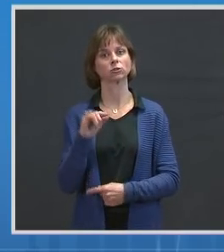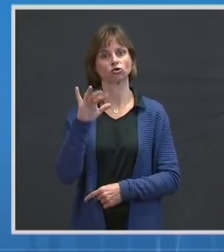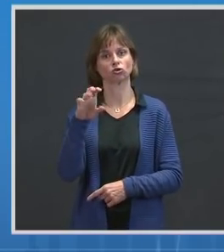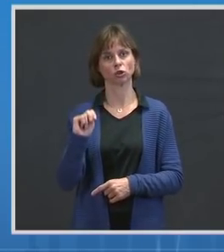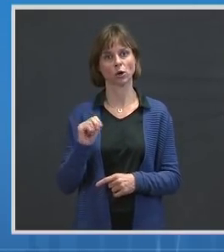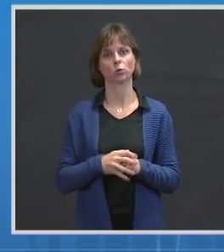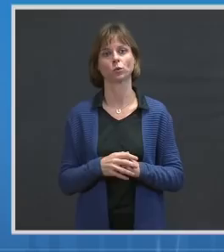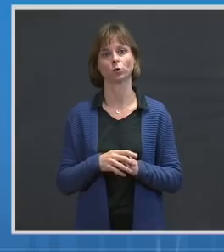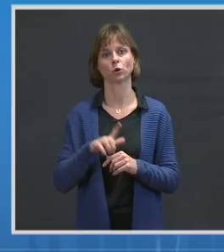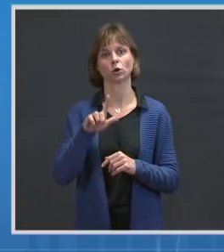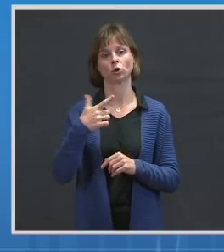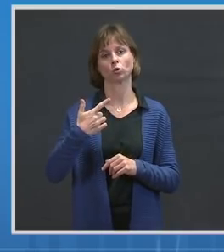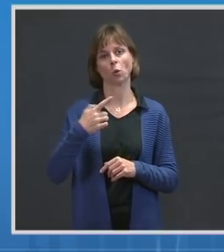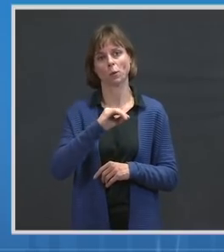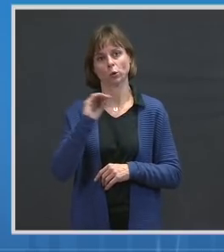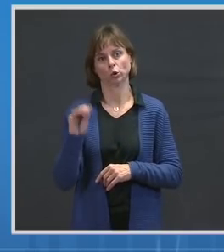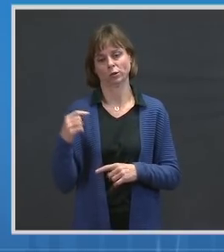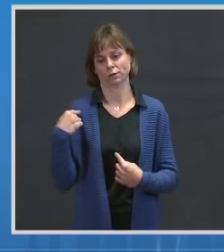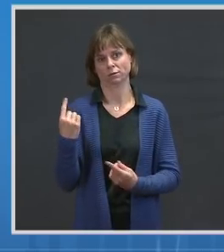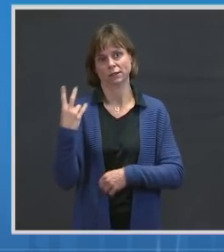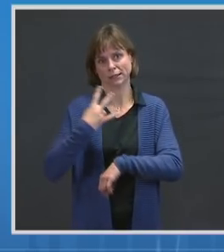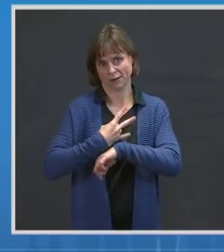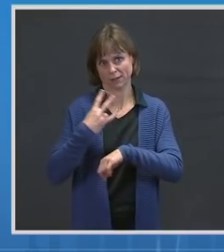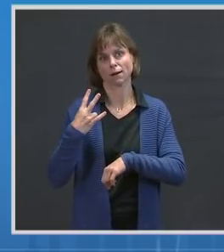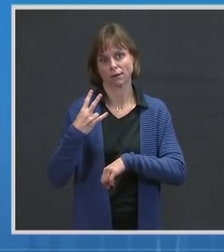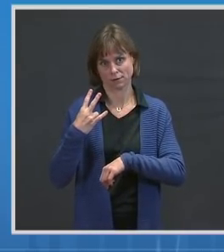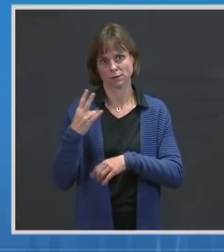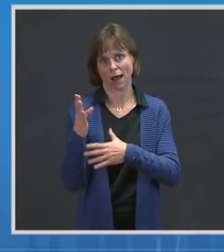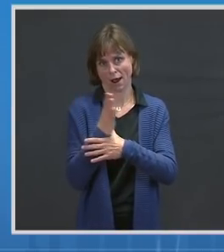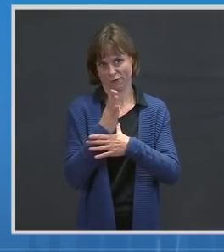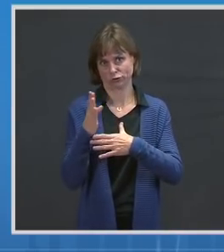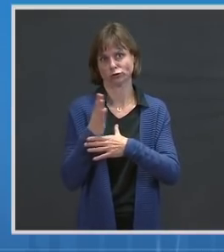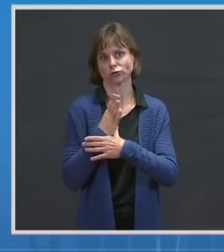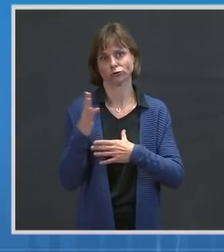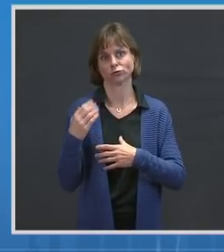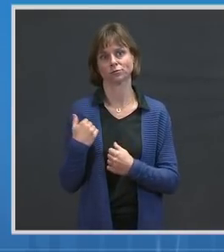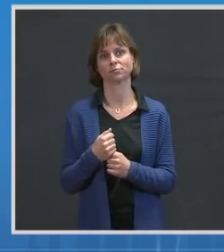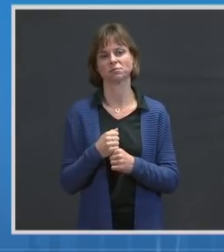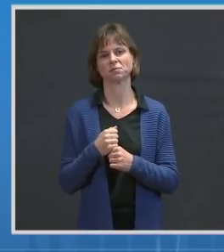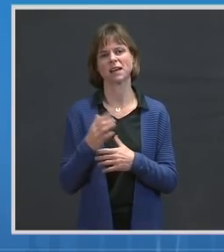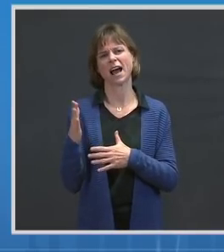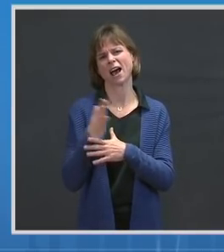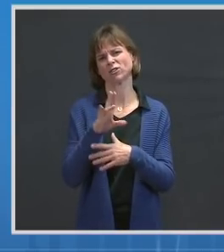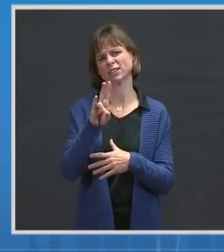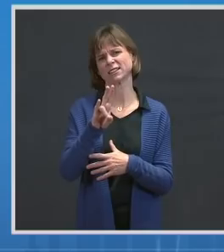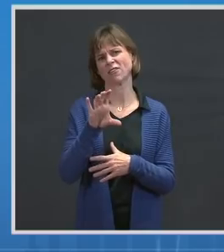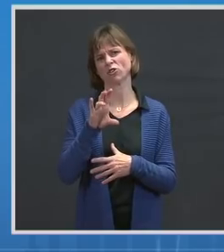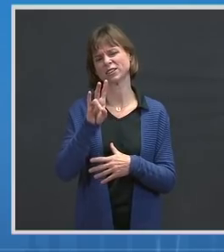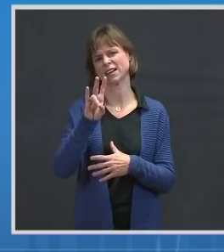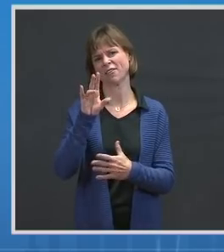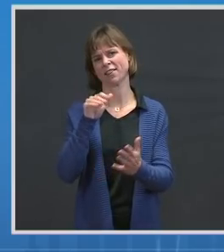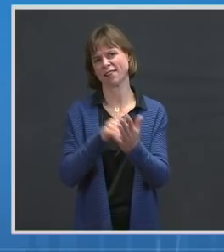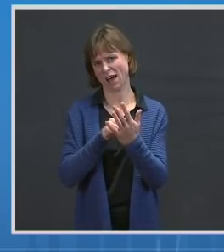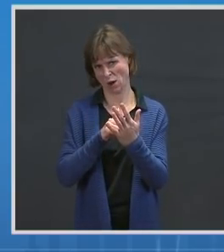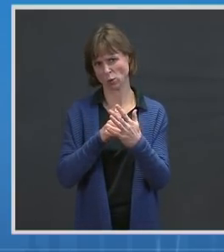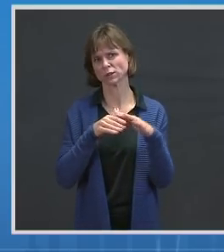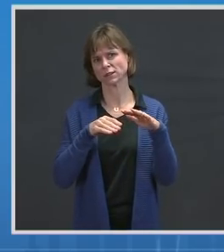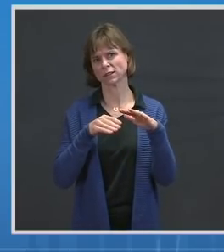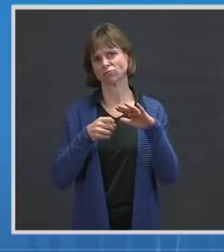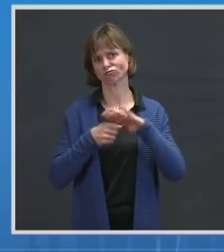in the seven-day average over the past week, averaging approximately 7,700 cases per -- admissions per day.